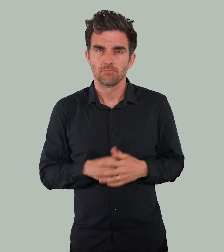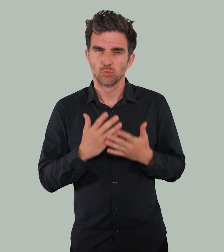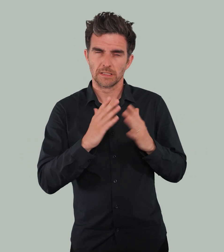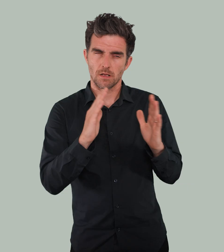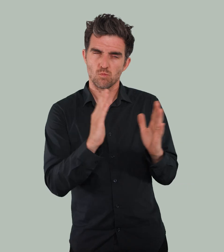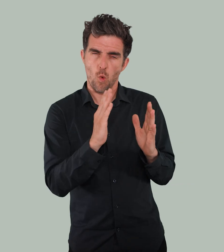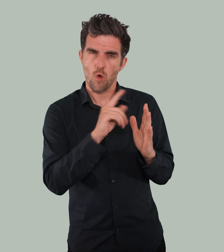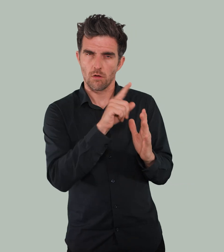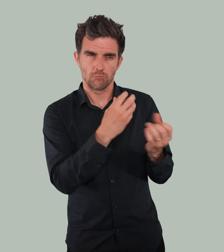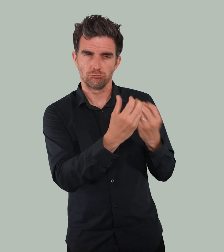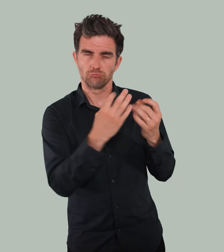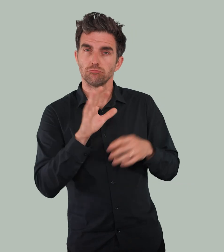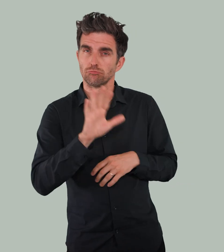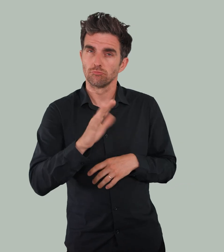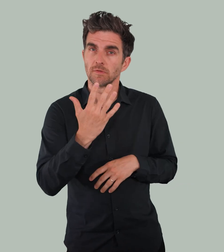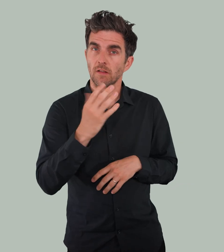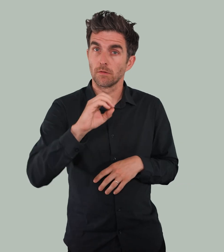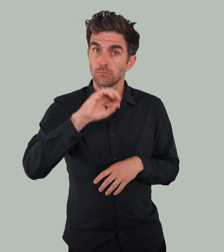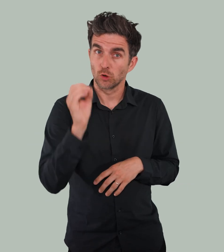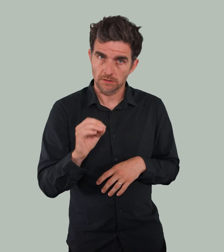60. Whilst a small number of responses (around 5%)